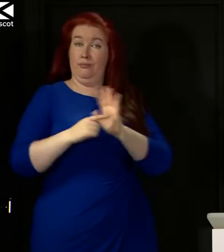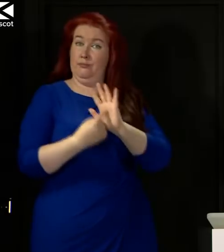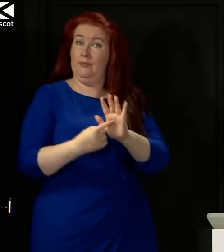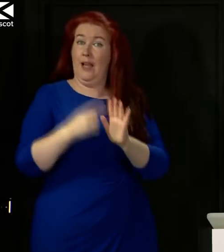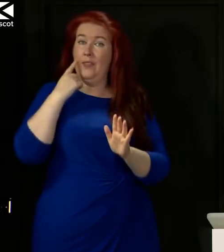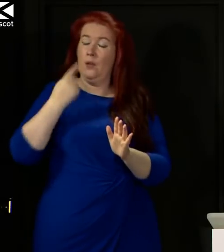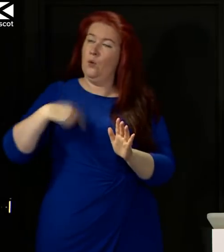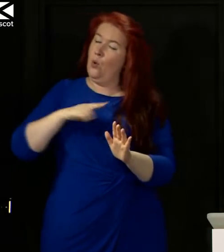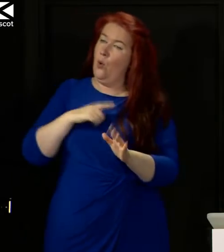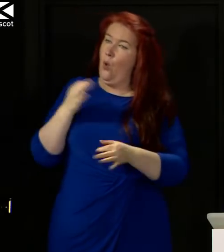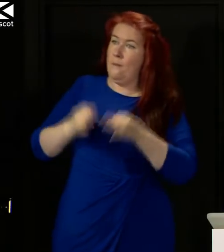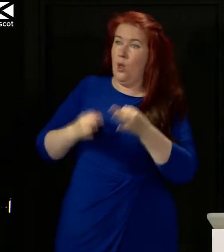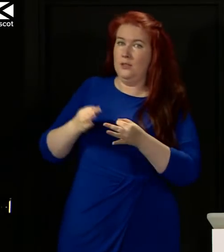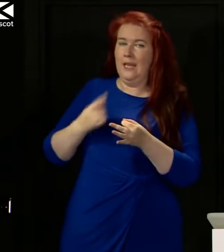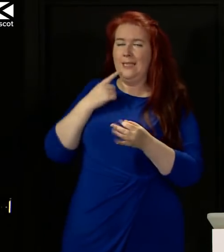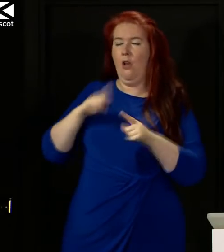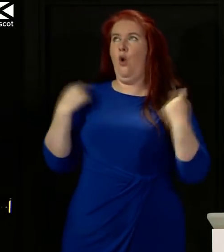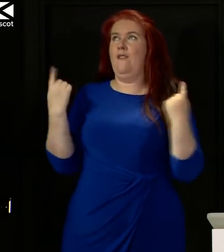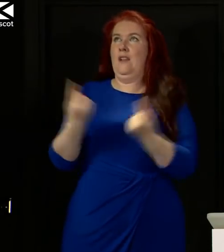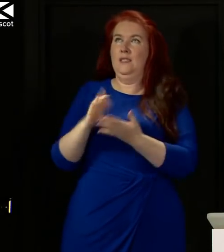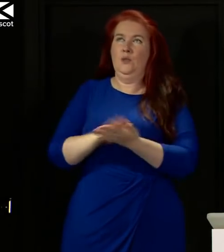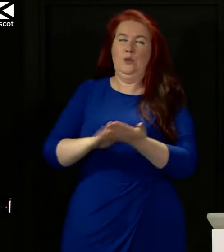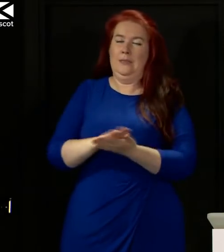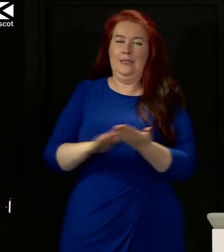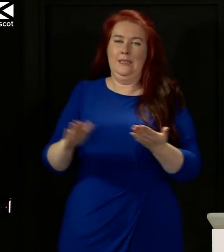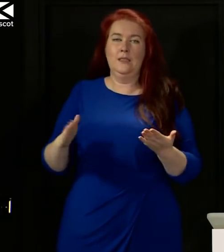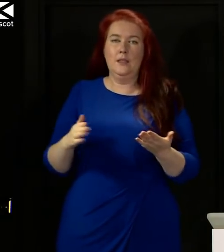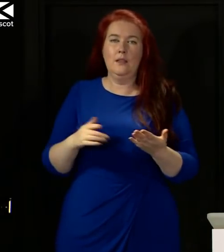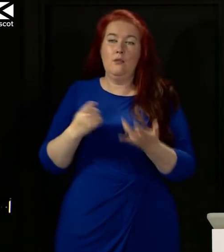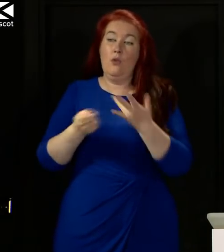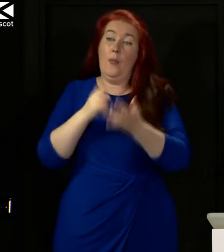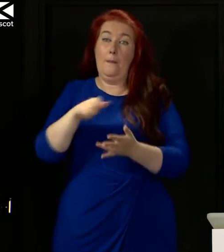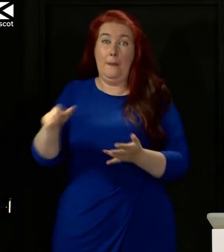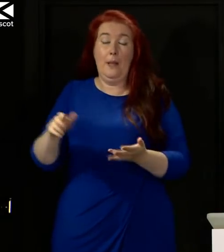and I say all of us, I'm not just talking about other people here, I'm talking about